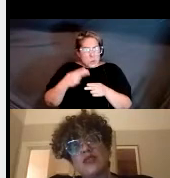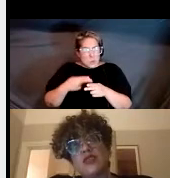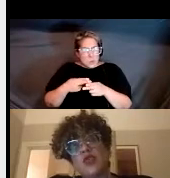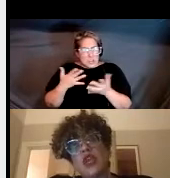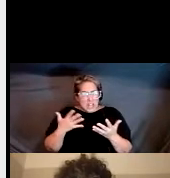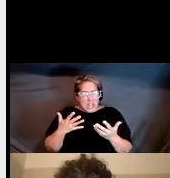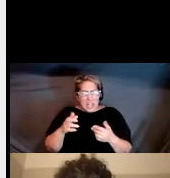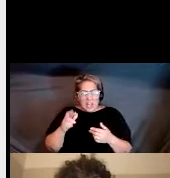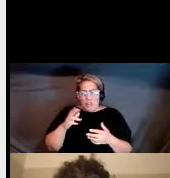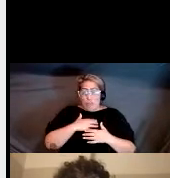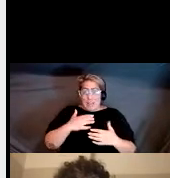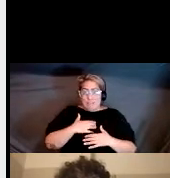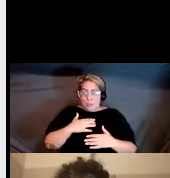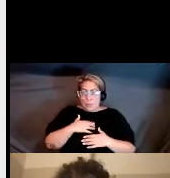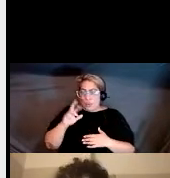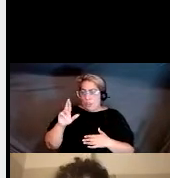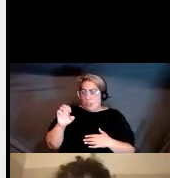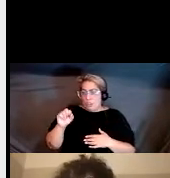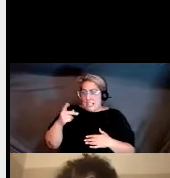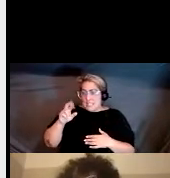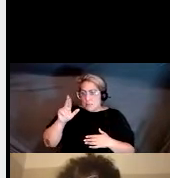respiratory state of emergency in the state which kicks into effect something